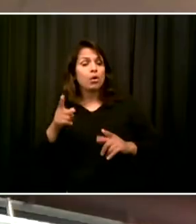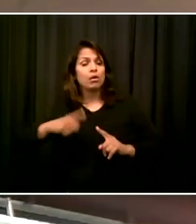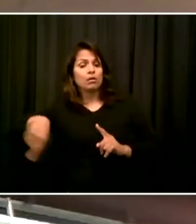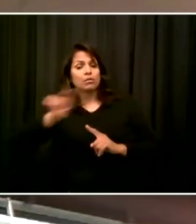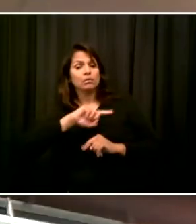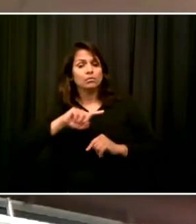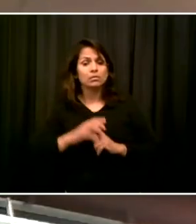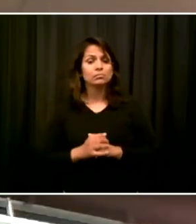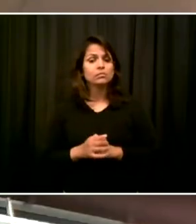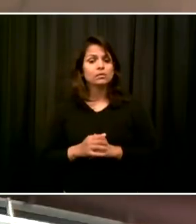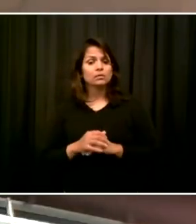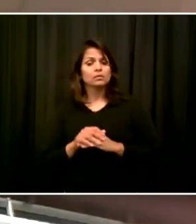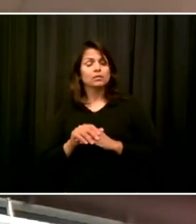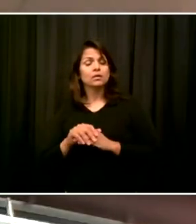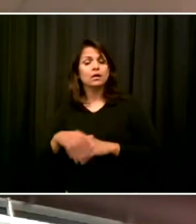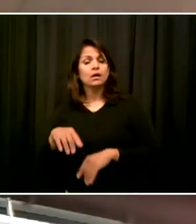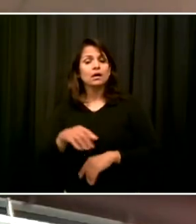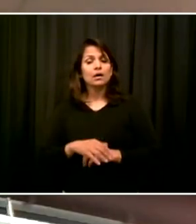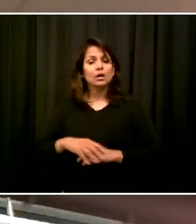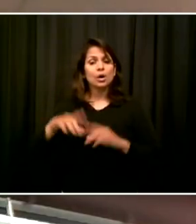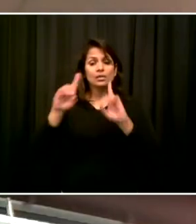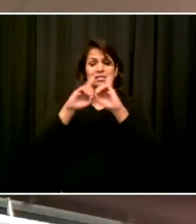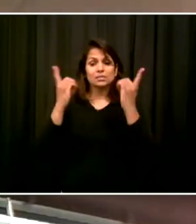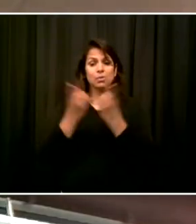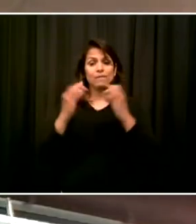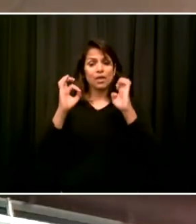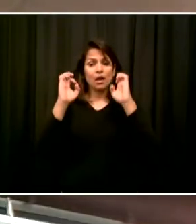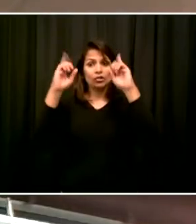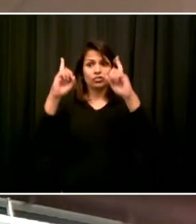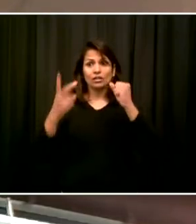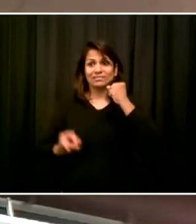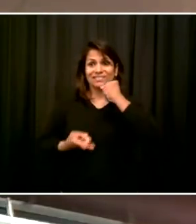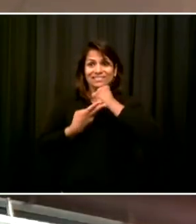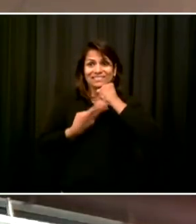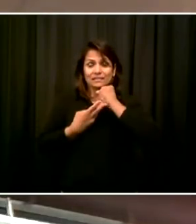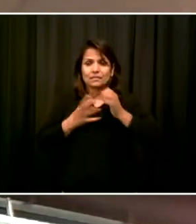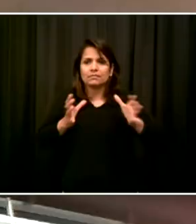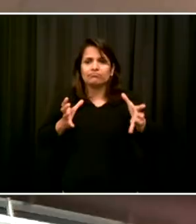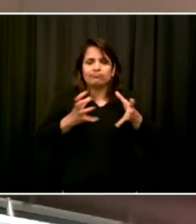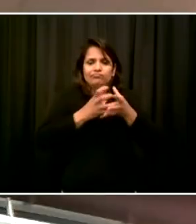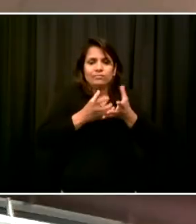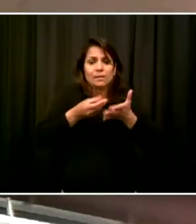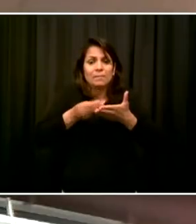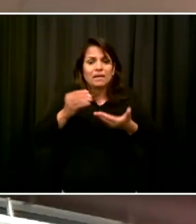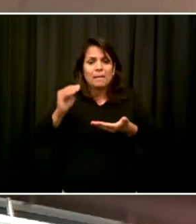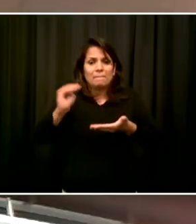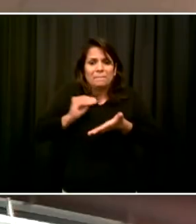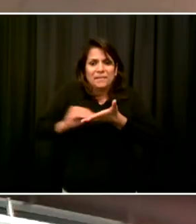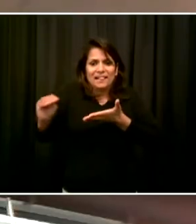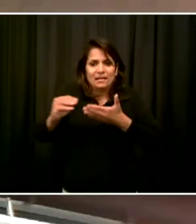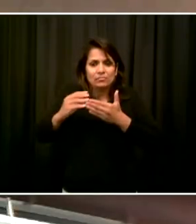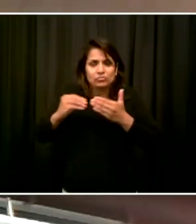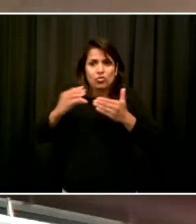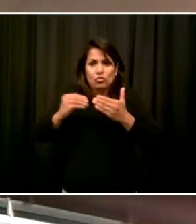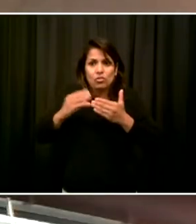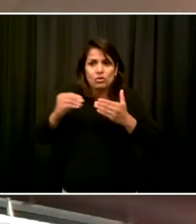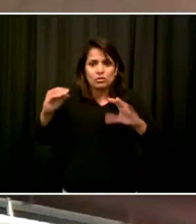MAYOR, AS YOU MENTIONED, THE DOE HAD SAVINGS